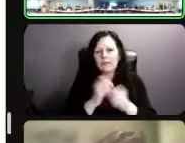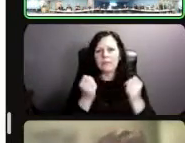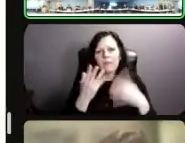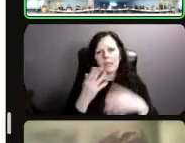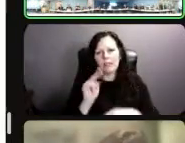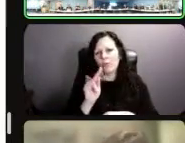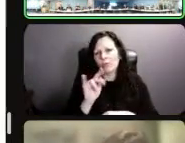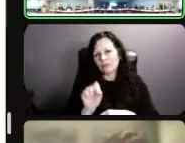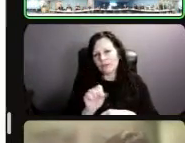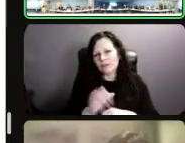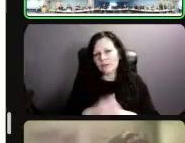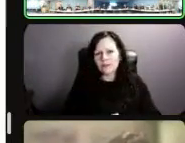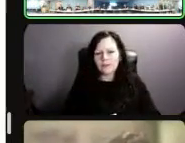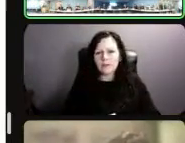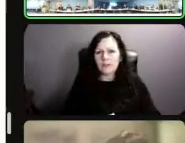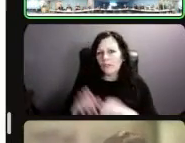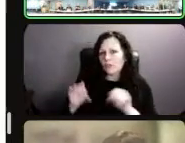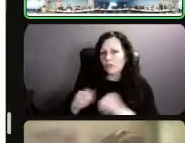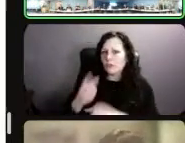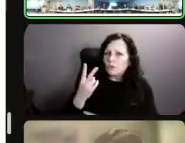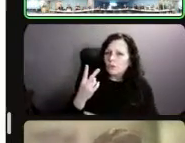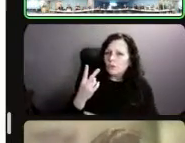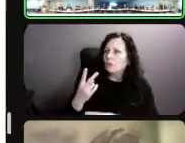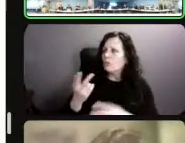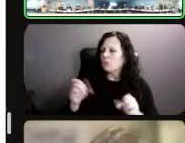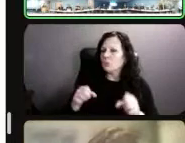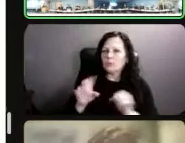RIGHT.